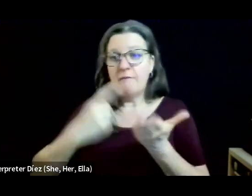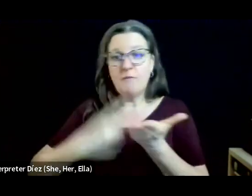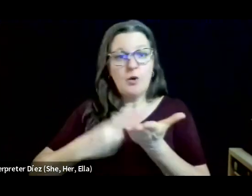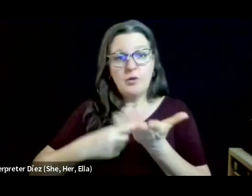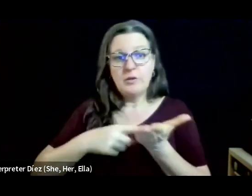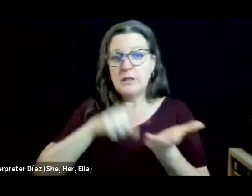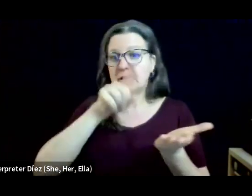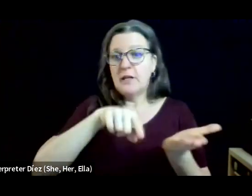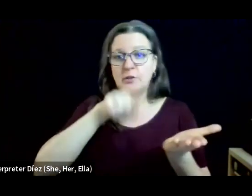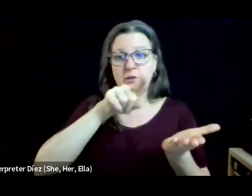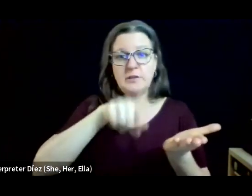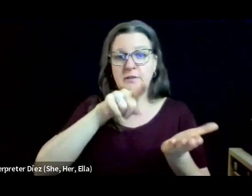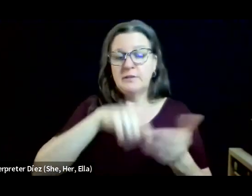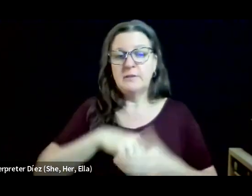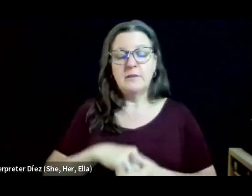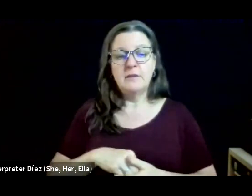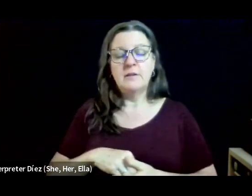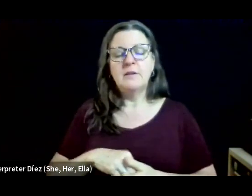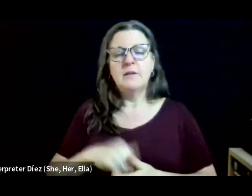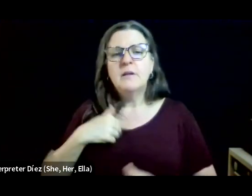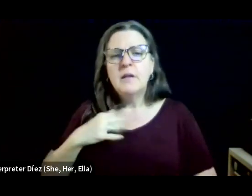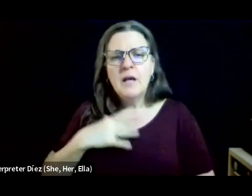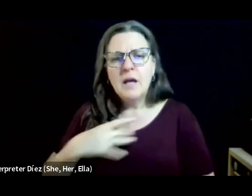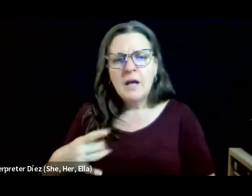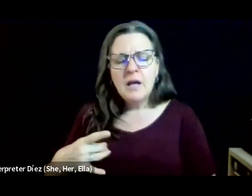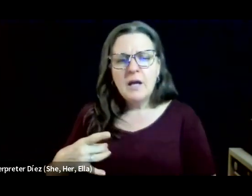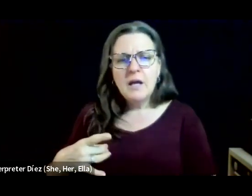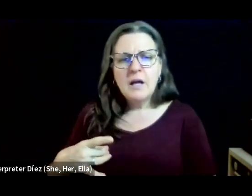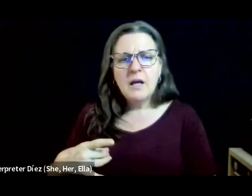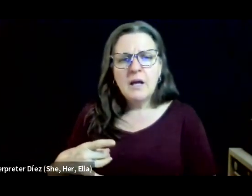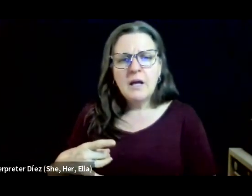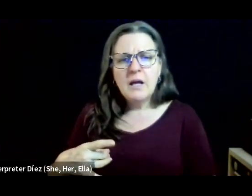Ahem, I would like [Indaudible].